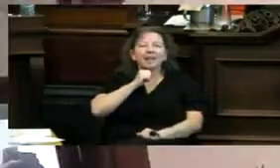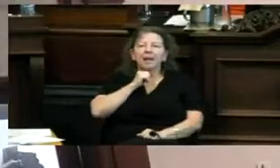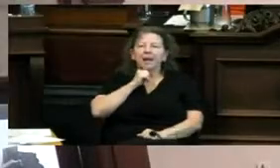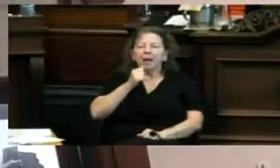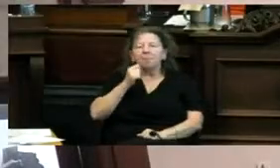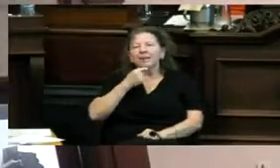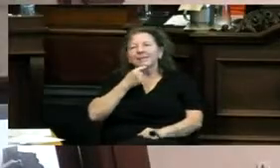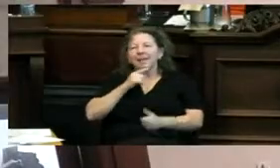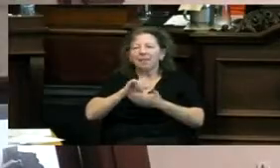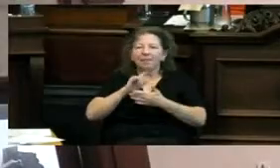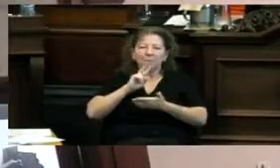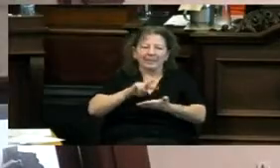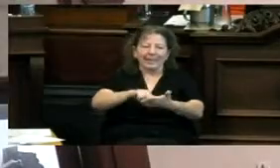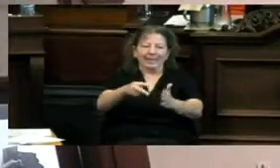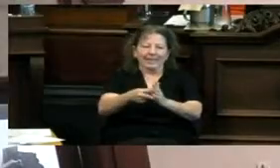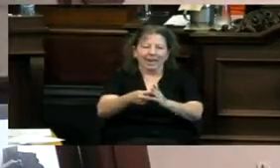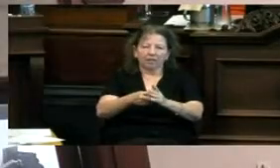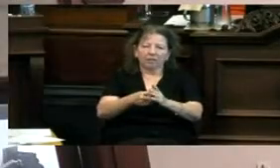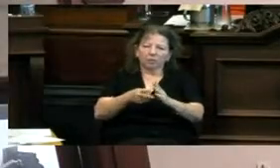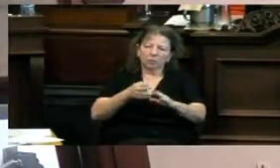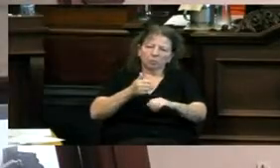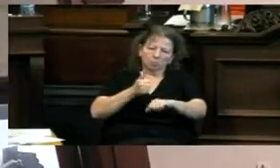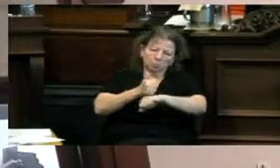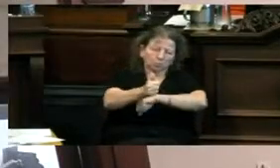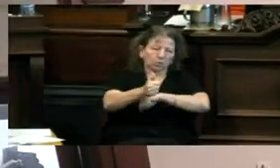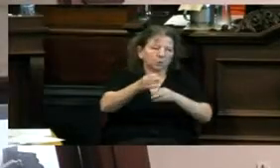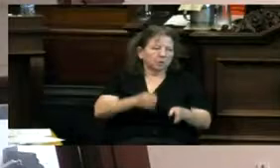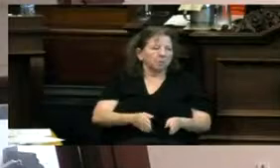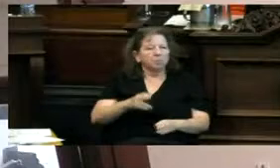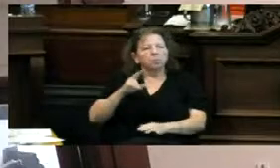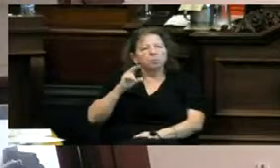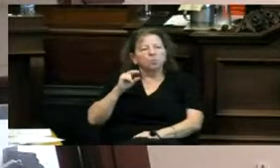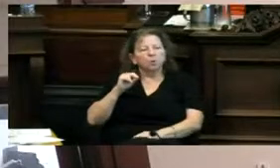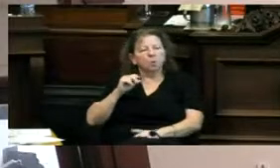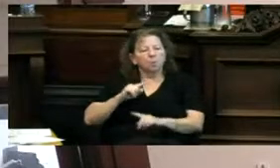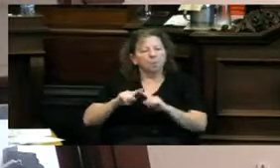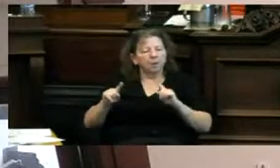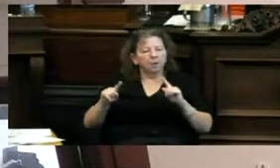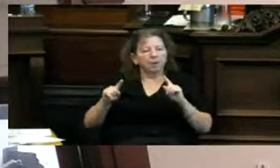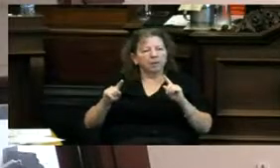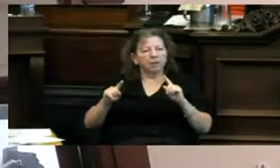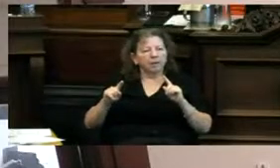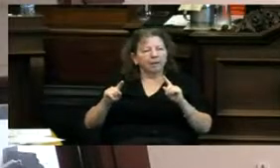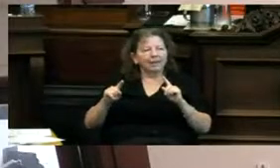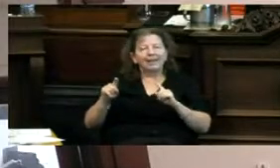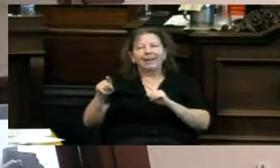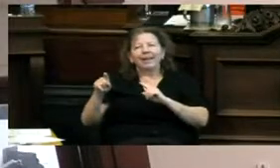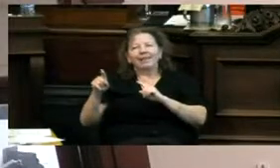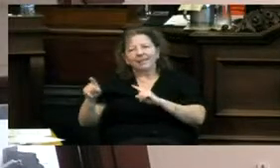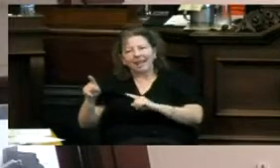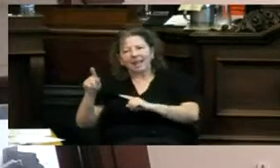that that's something I wouldn't like. Maybe that has more